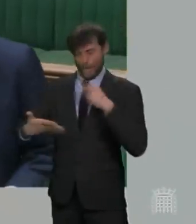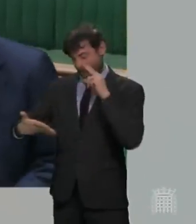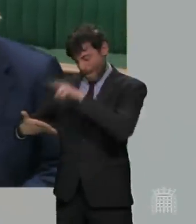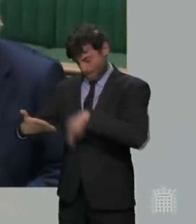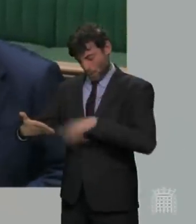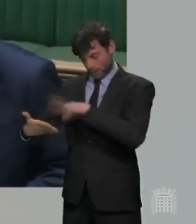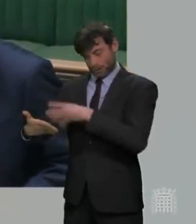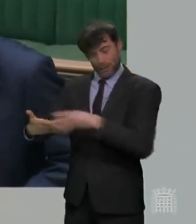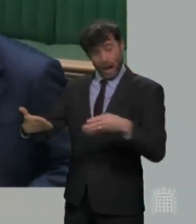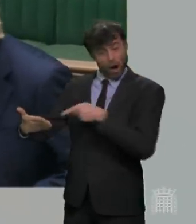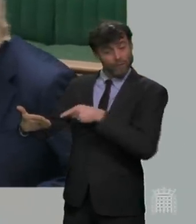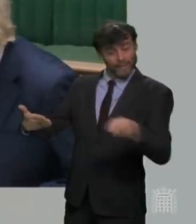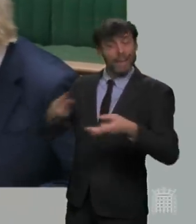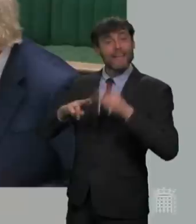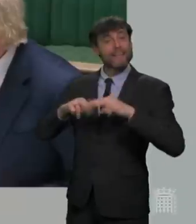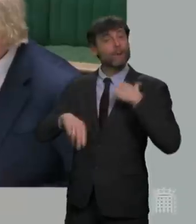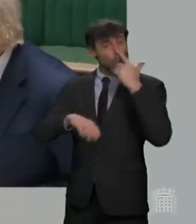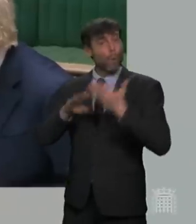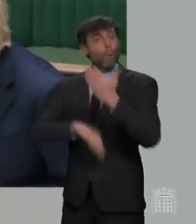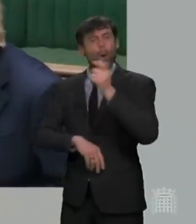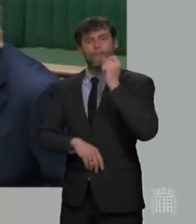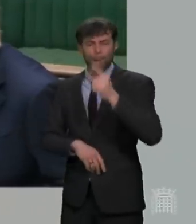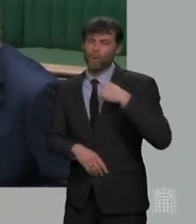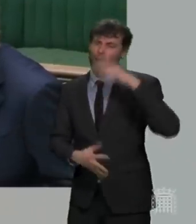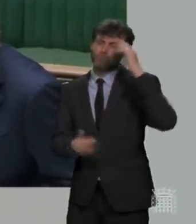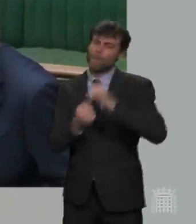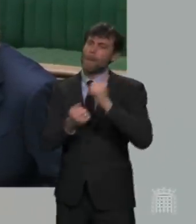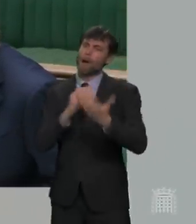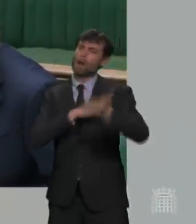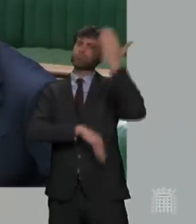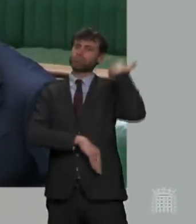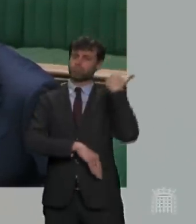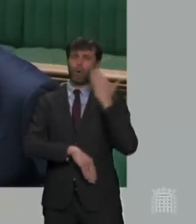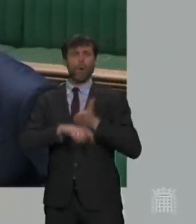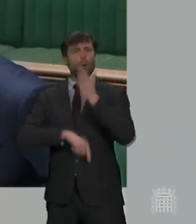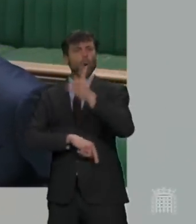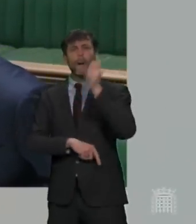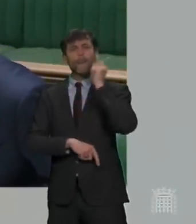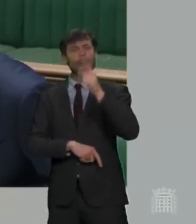I have many happy memories of joyful evenings spectating at the illuminations of Blackpool.